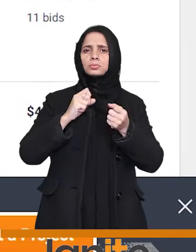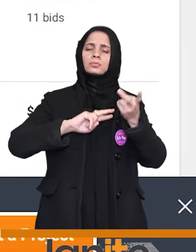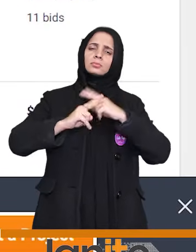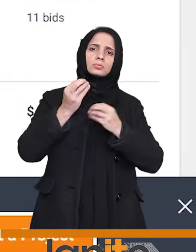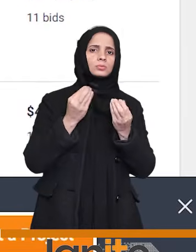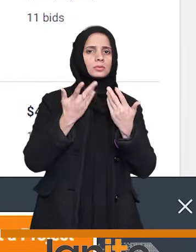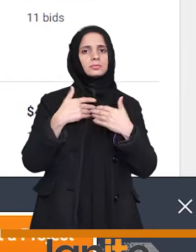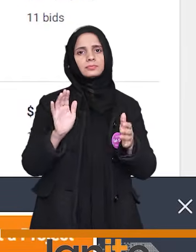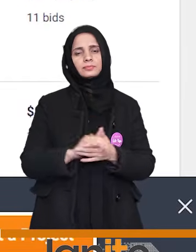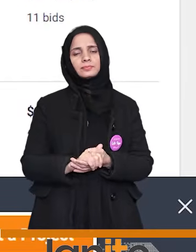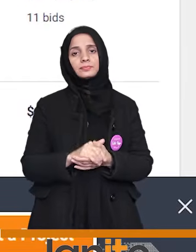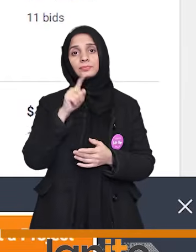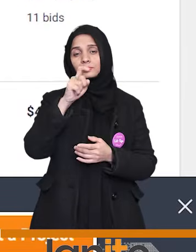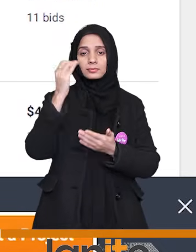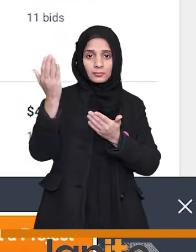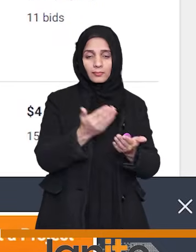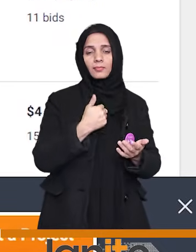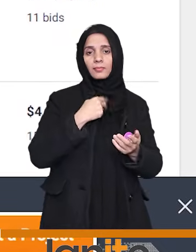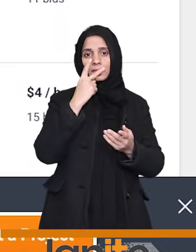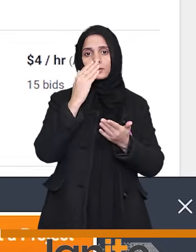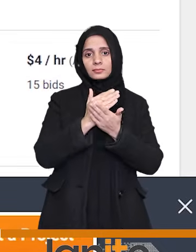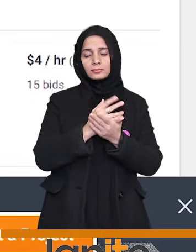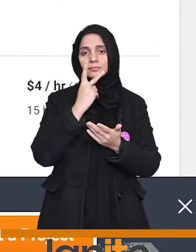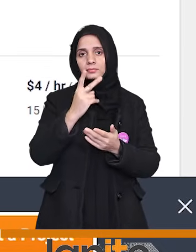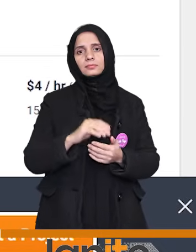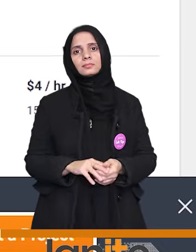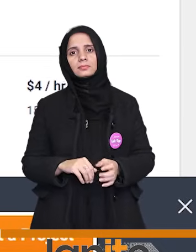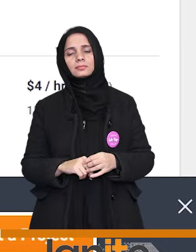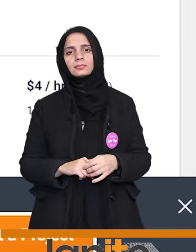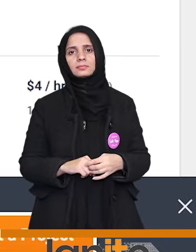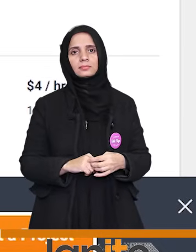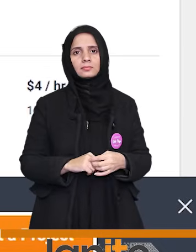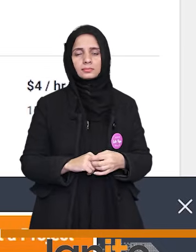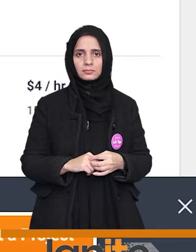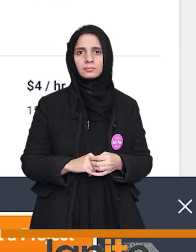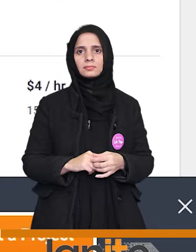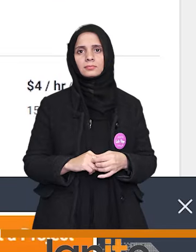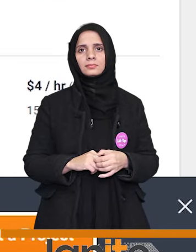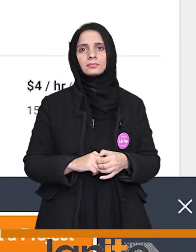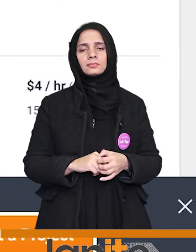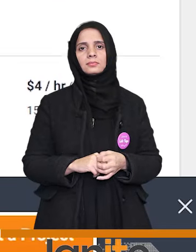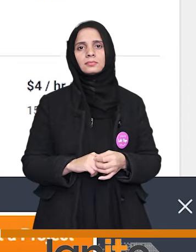Let's look at a project in detail that how it looks like.